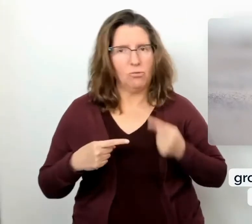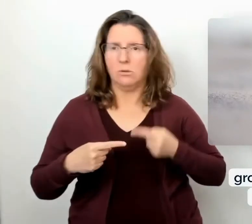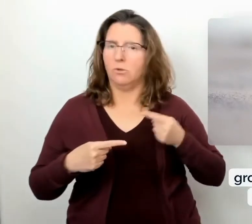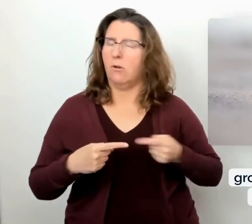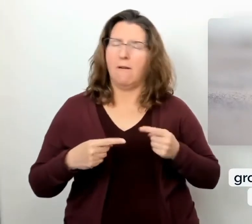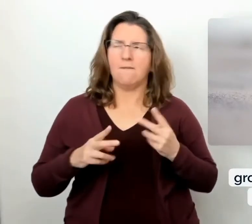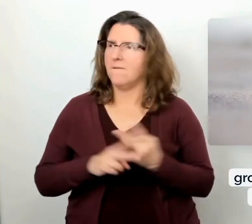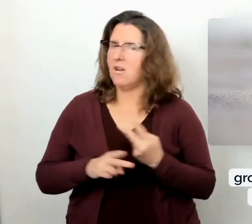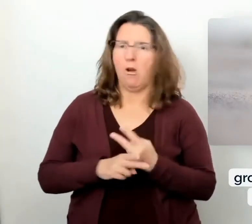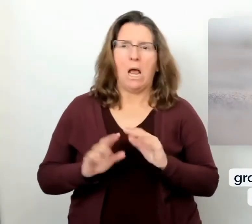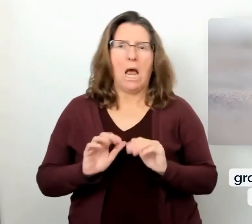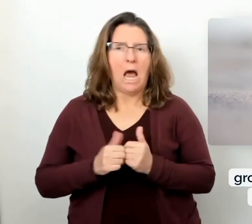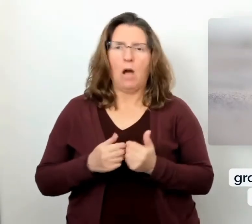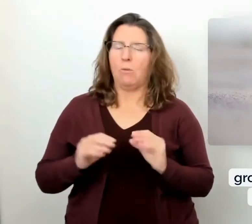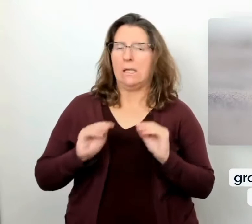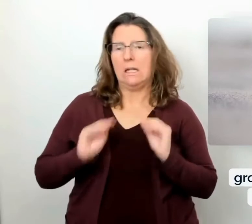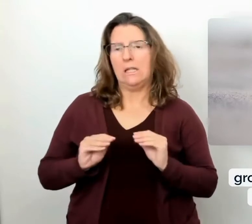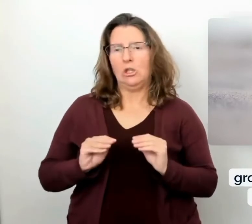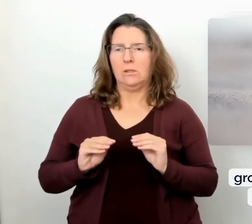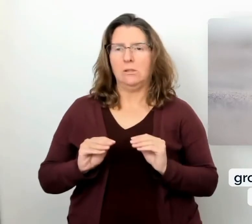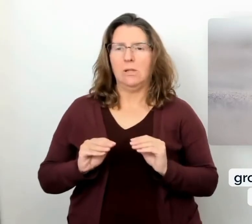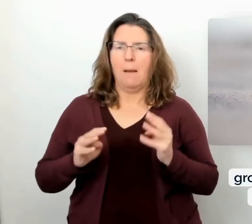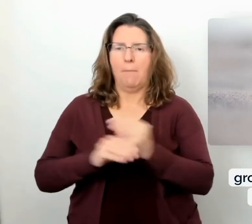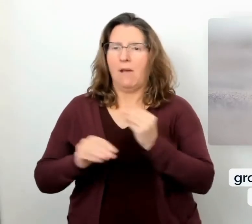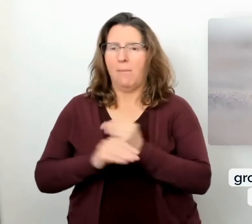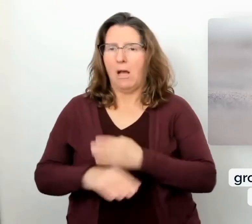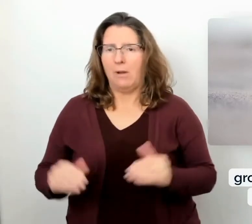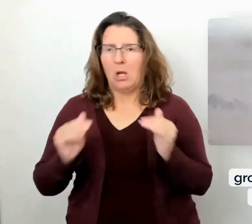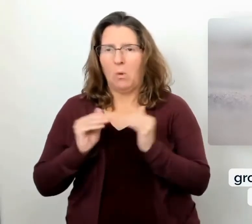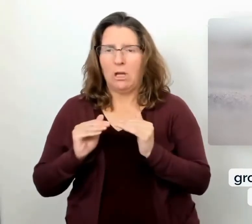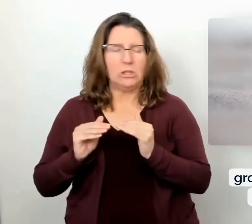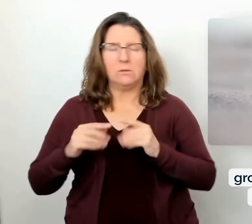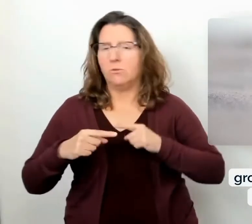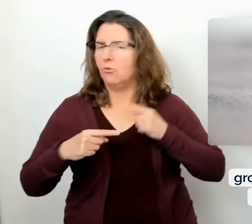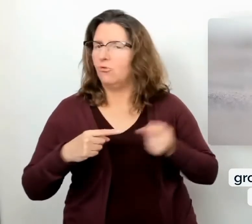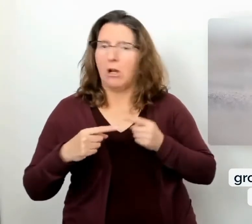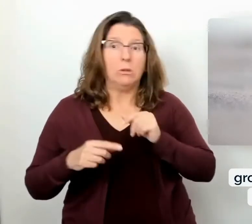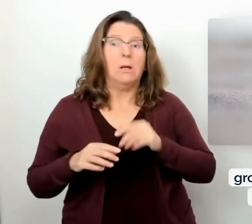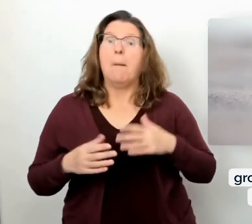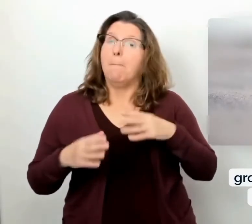that I was always lousy at math and subsequently I was lousy at teaching math.